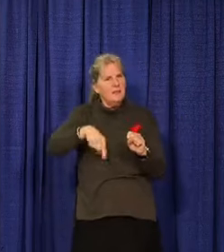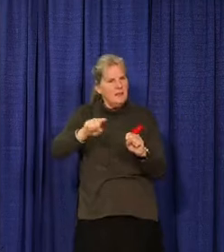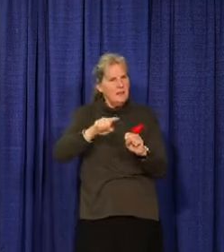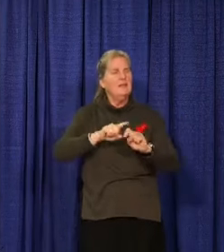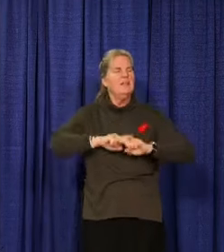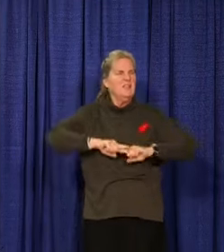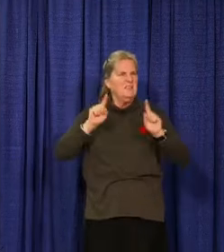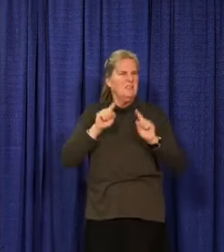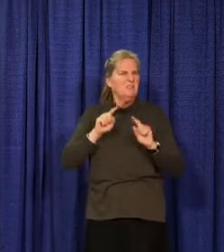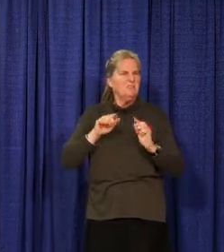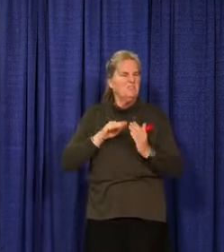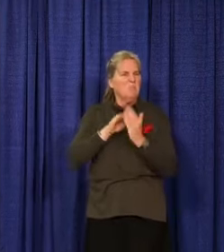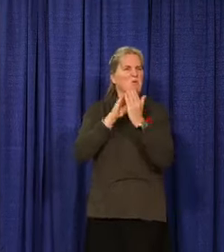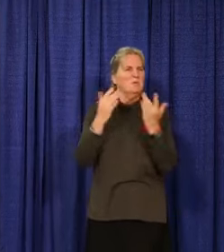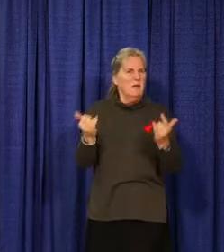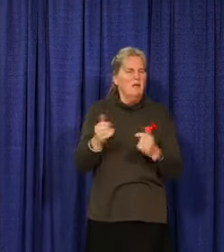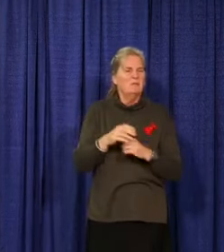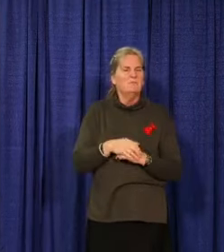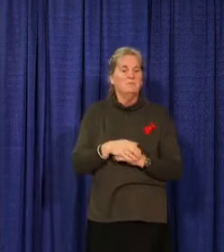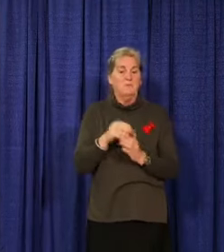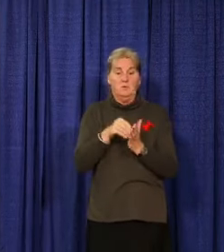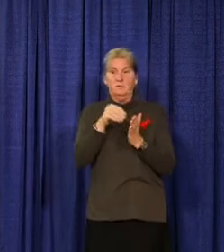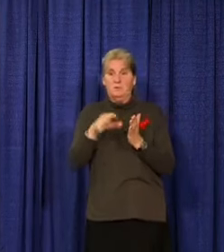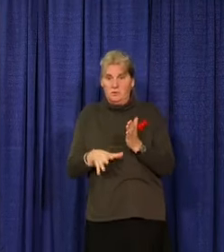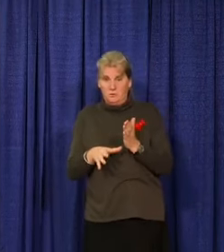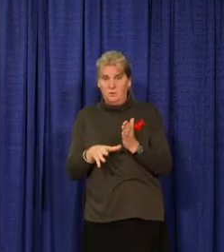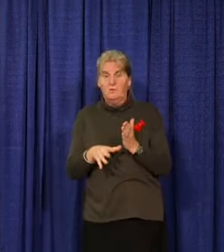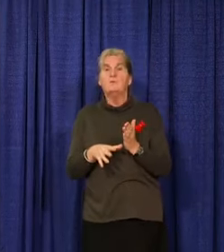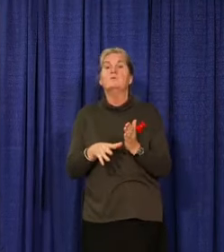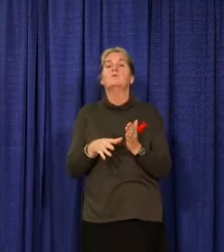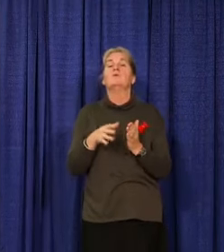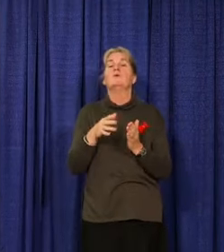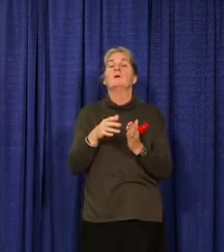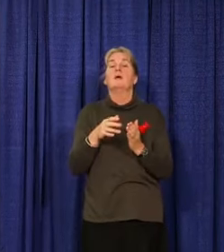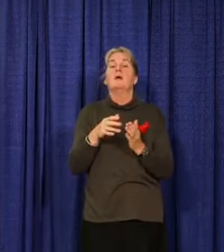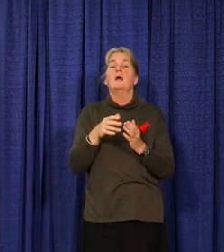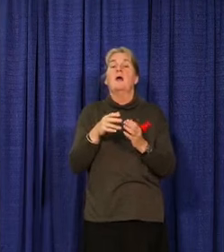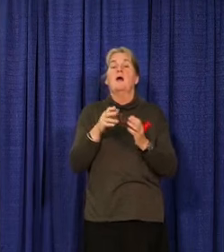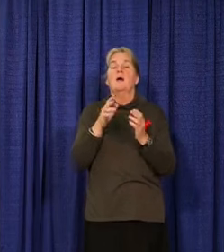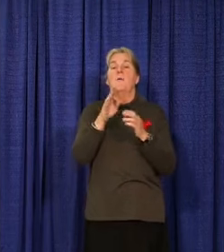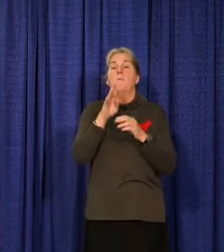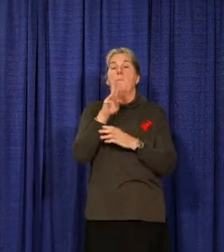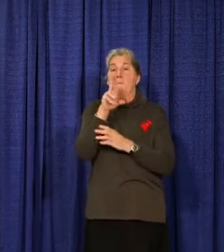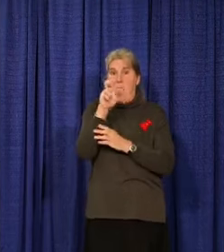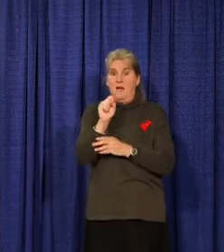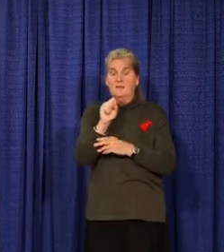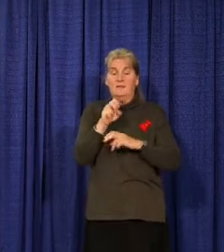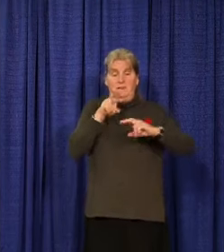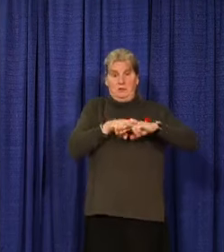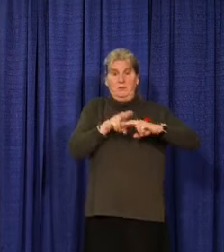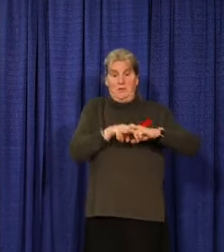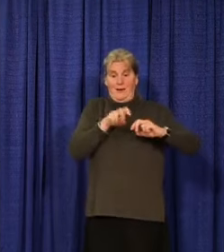families can expect some changes. Students will be assigned to the same seat on the bus for their